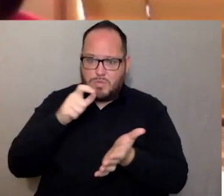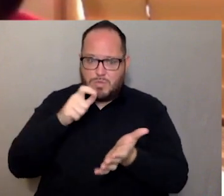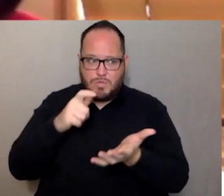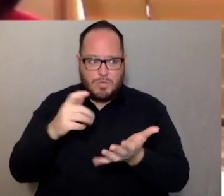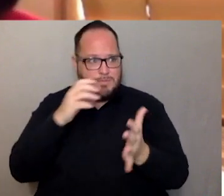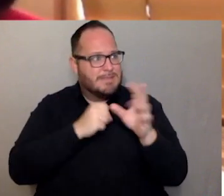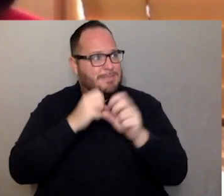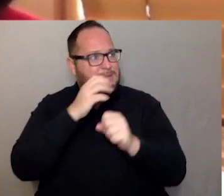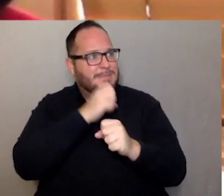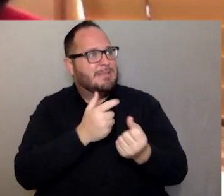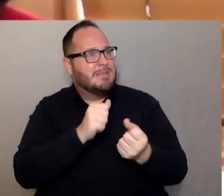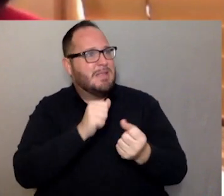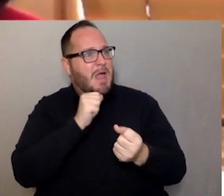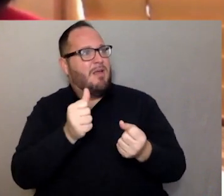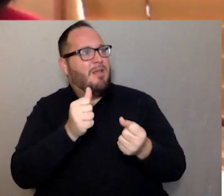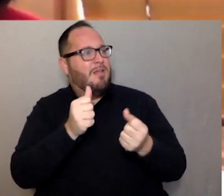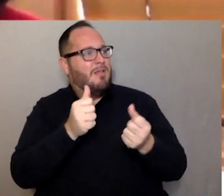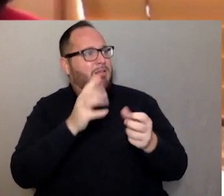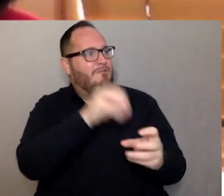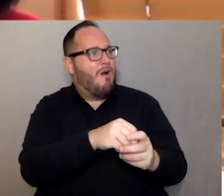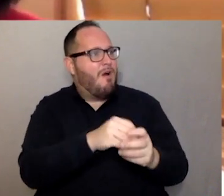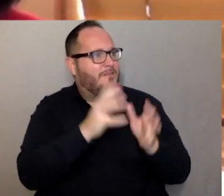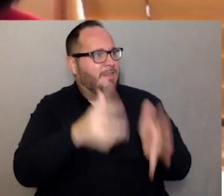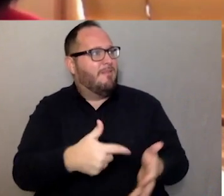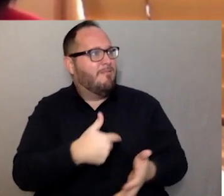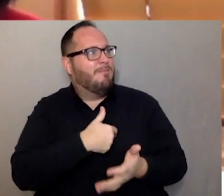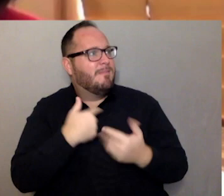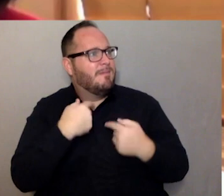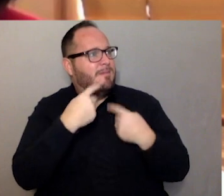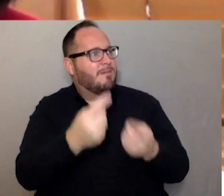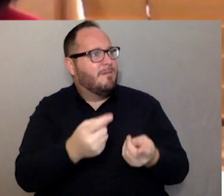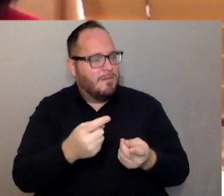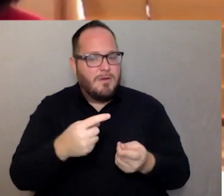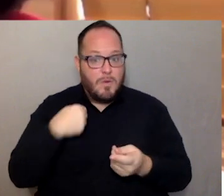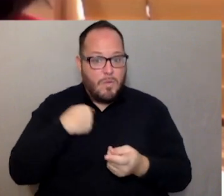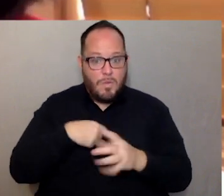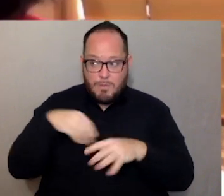COUNT ON DURING THIS PANDEMIC, HAS BEEN THAT LIFELINE. THIS IS FINANCIAL HELP THAT GOES DIRECTLY TO HOUSING AND FEEDING